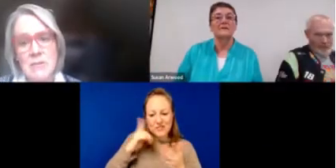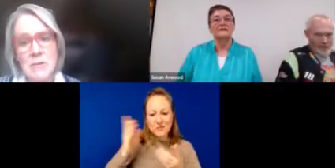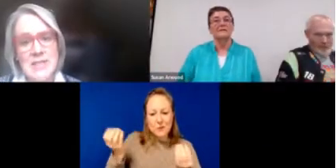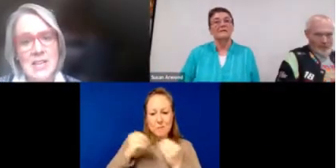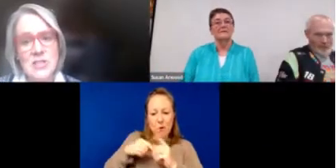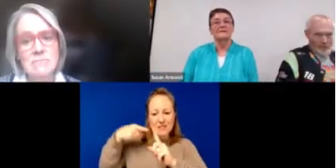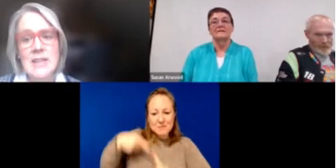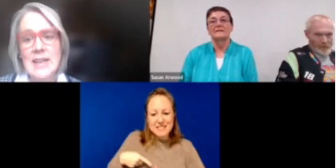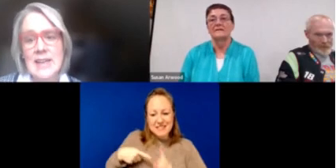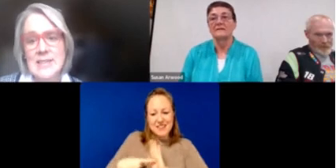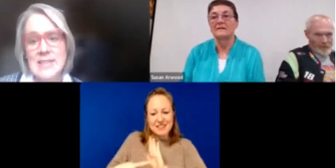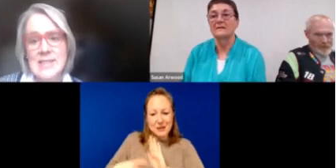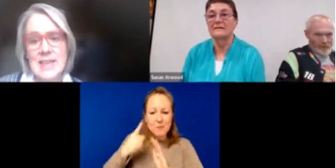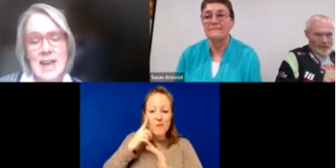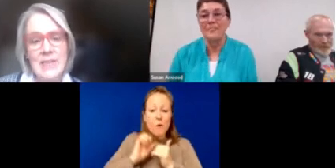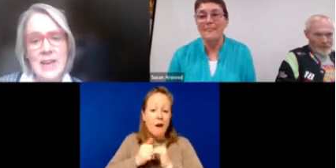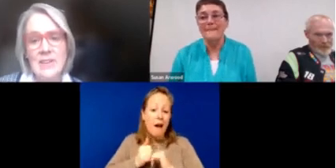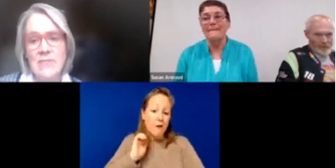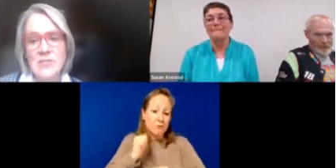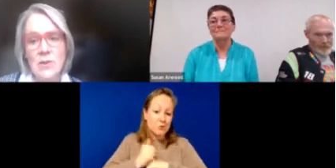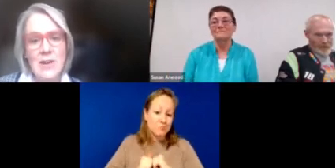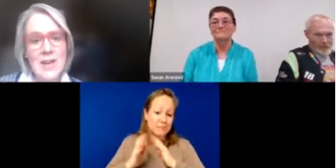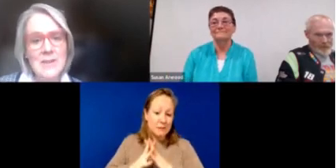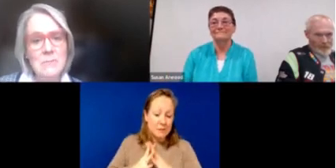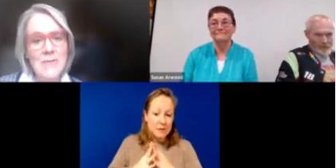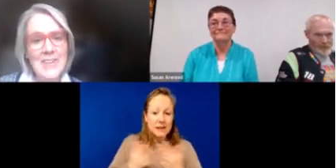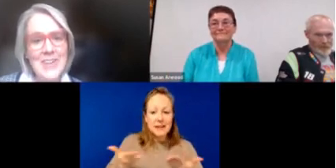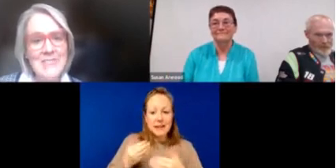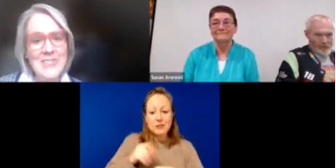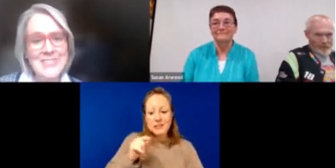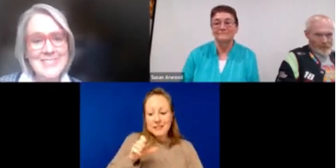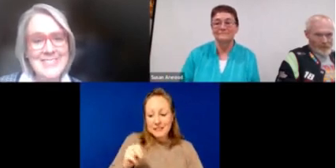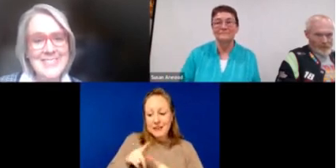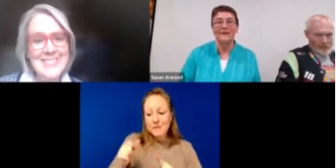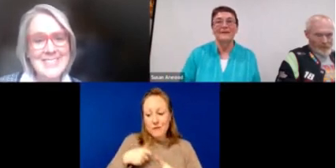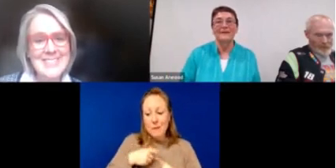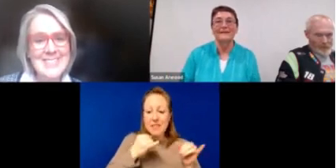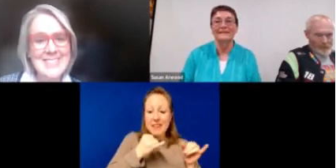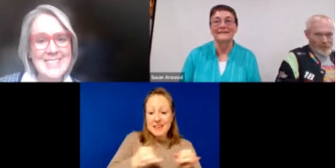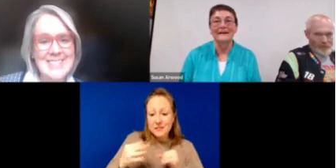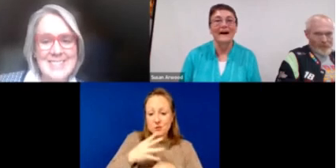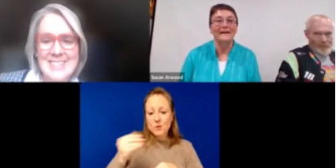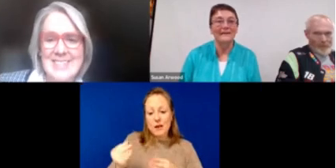of implementation in Tennessee at the individual and provider level. Susan Arwood: Okay, good